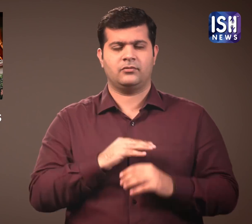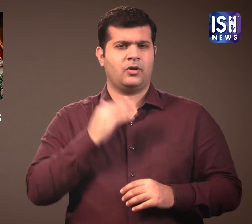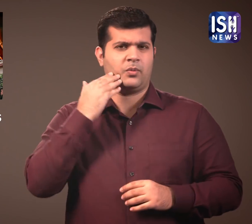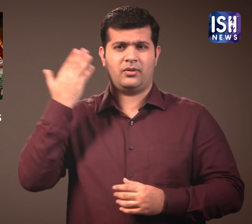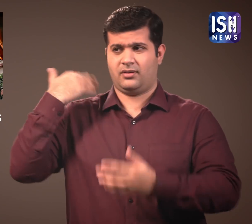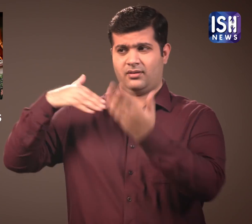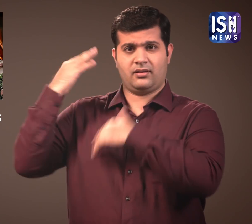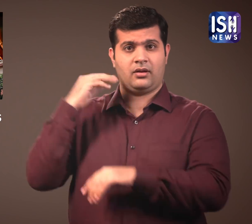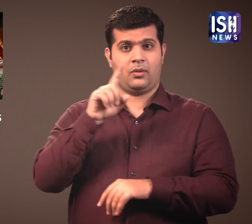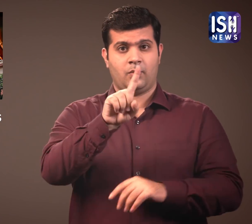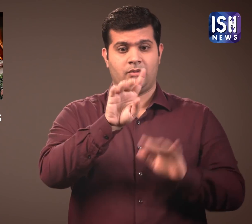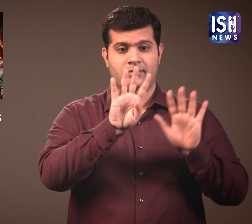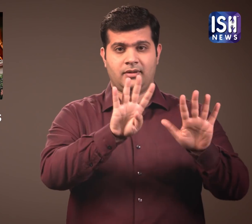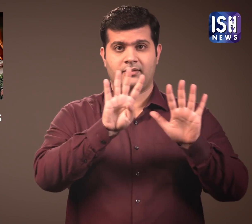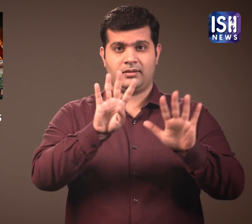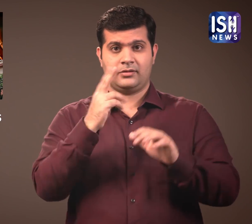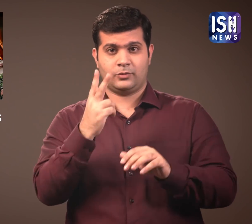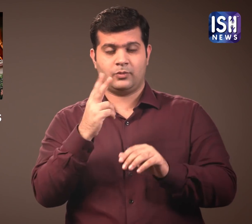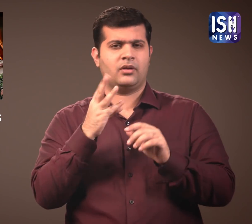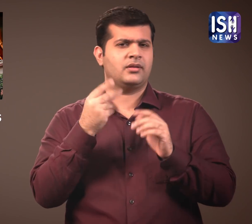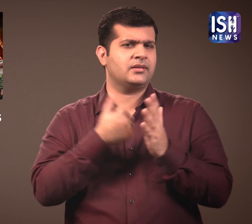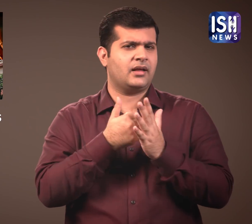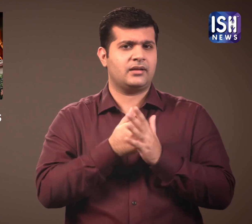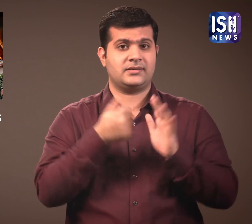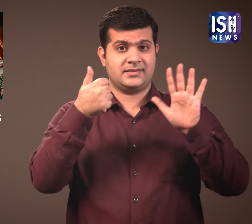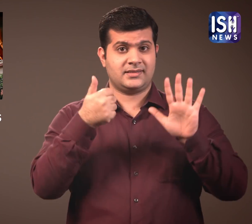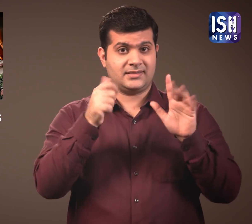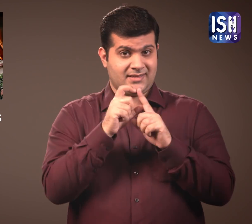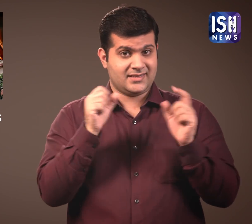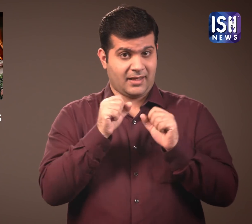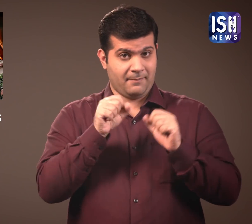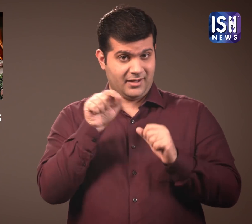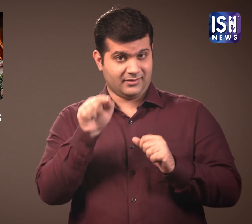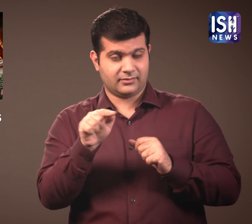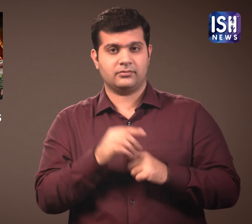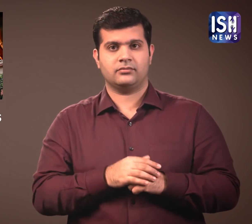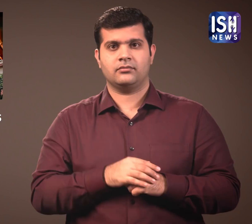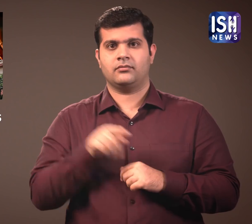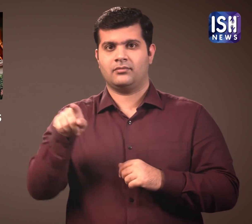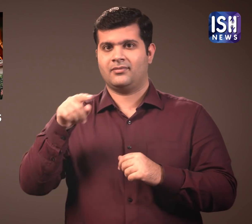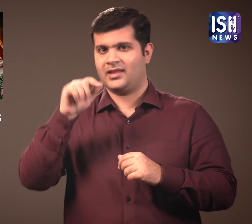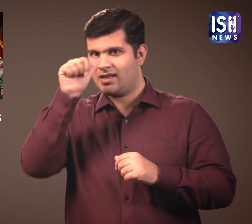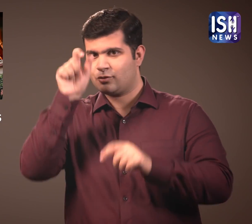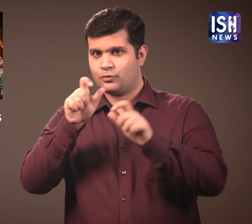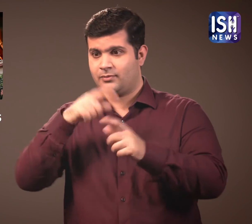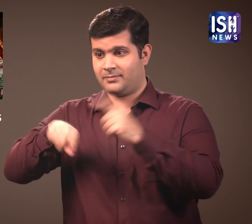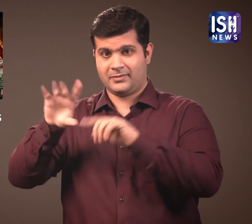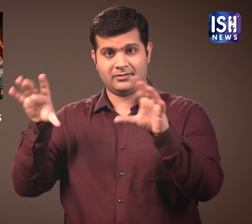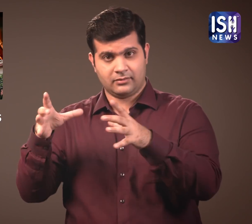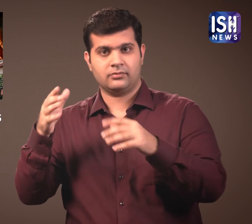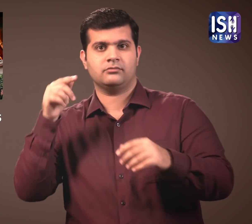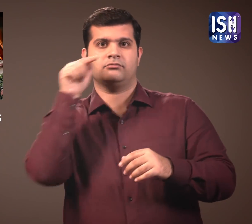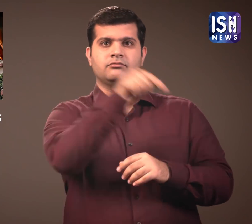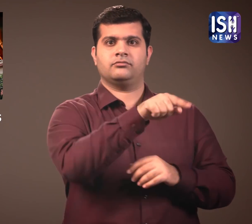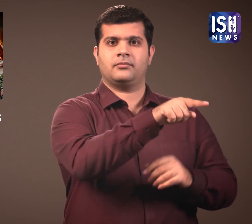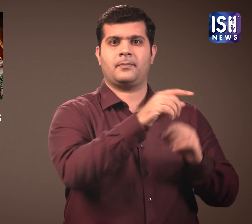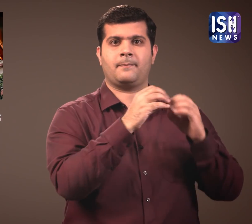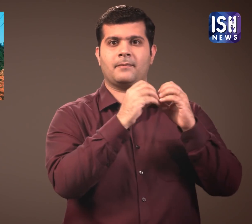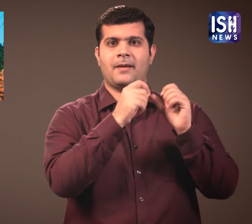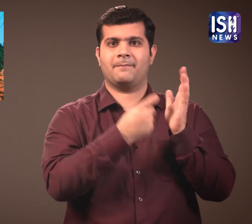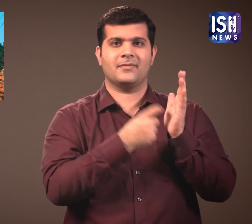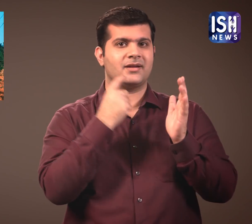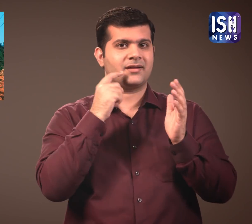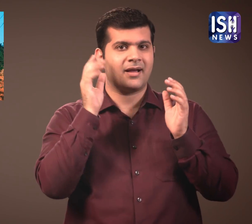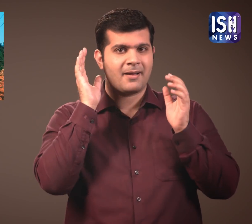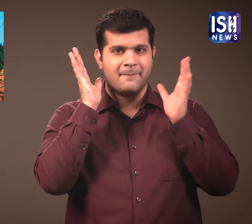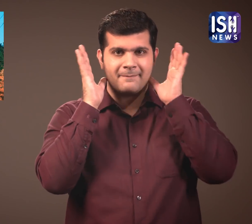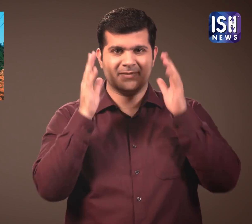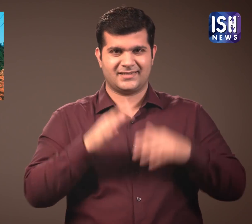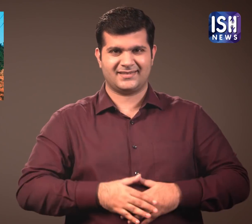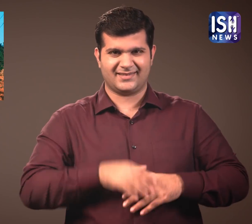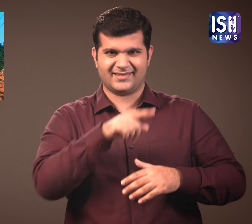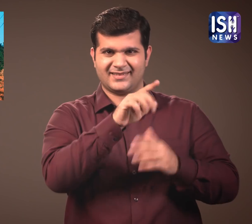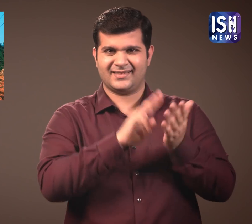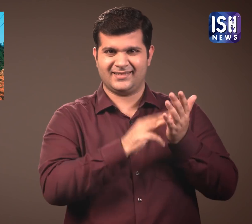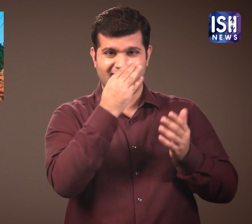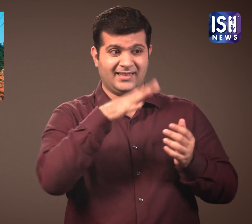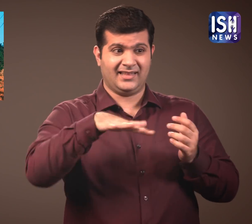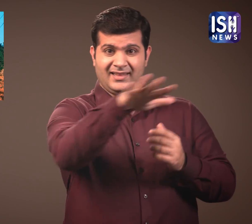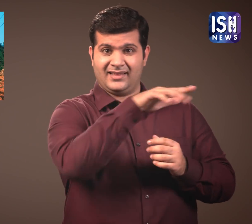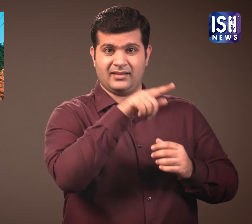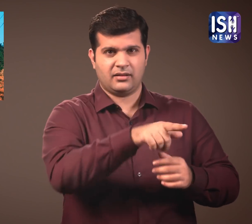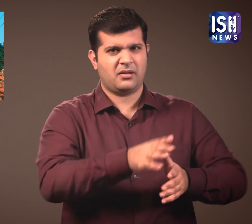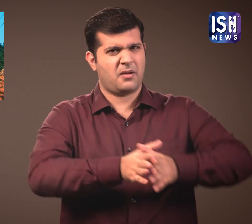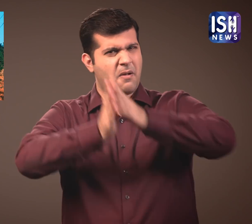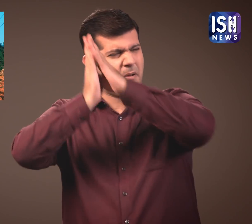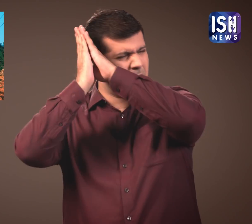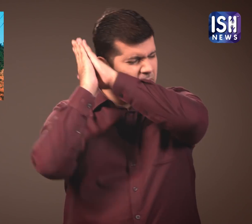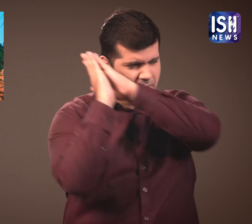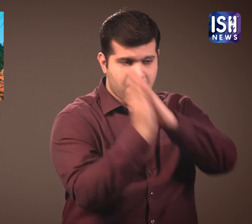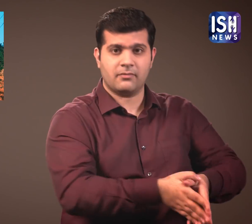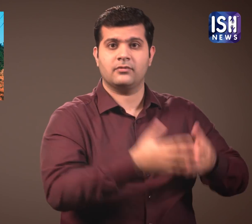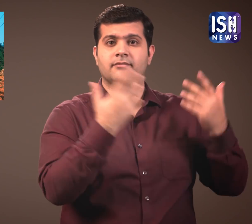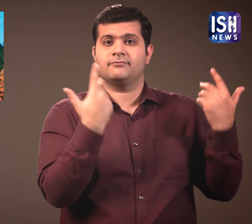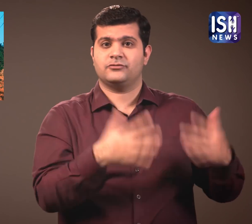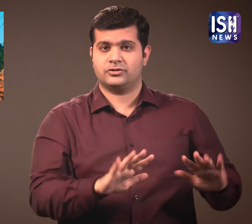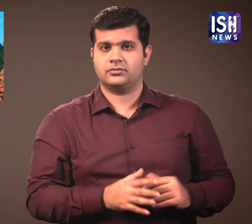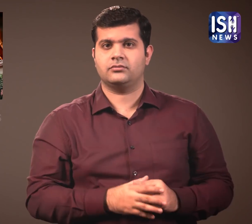On December 6, 1992 the Babri Masjid was demolished by the Hindus.